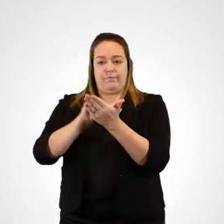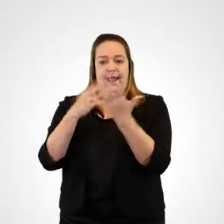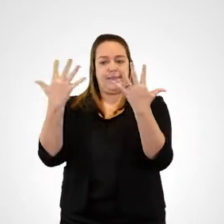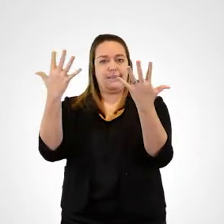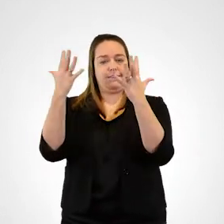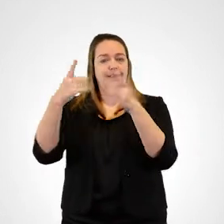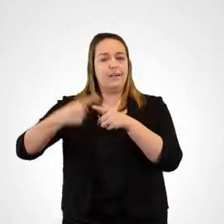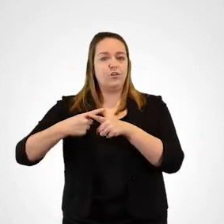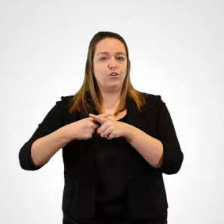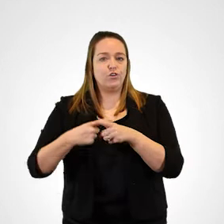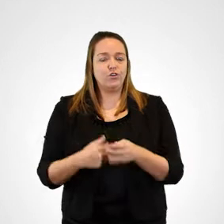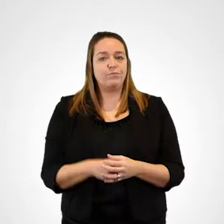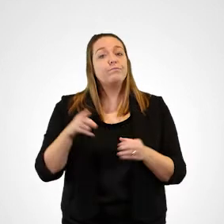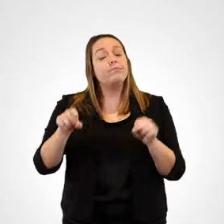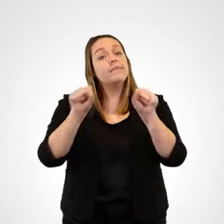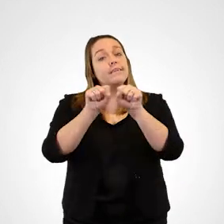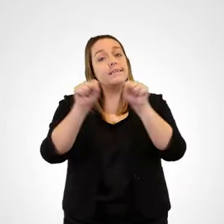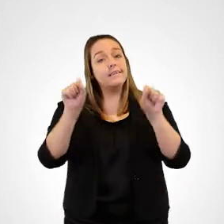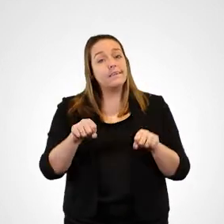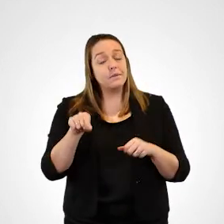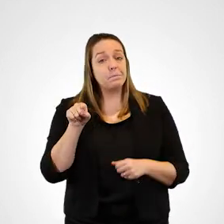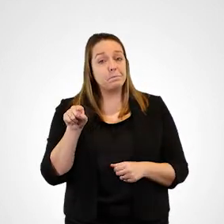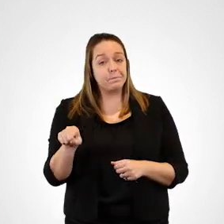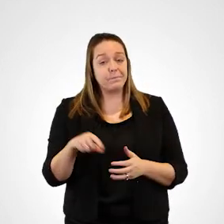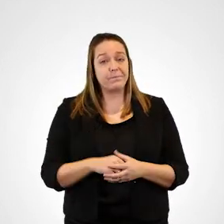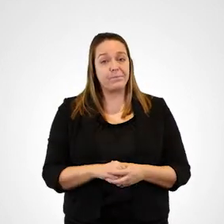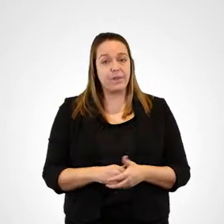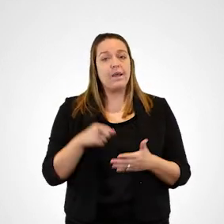And these systems are quite exacting in that they represent